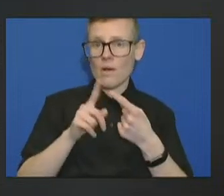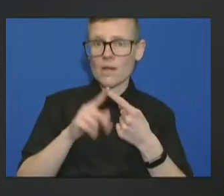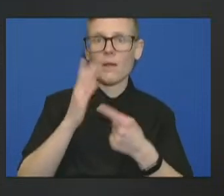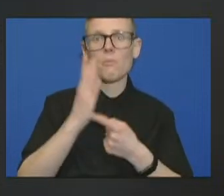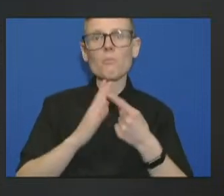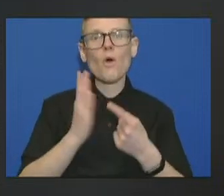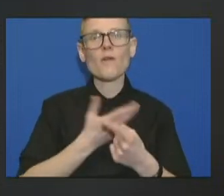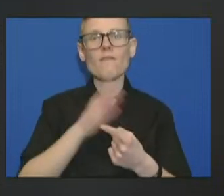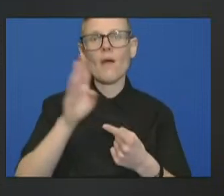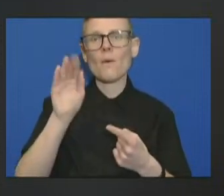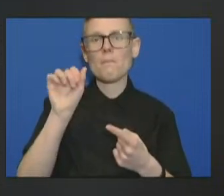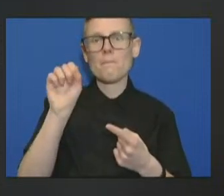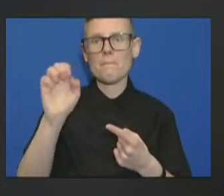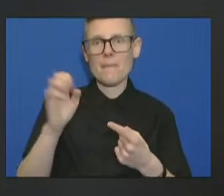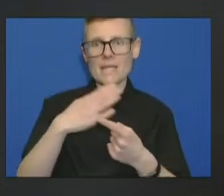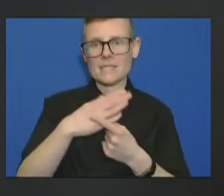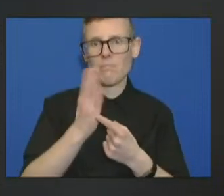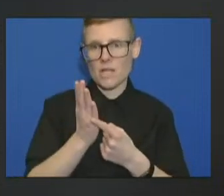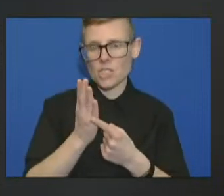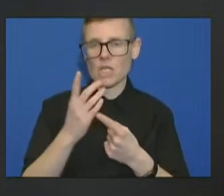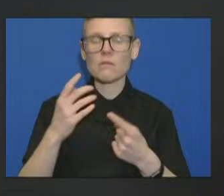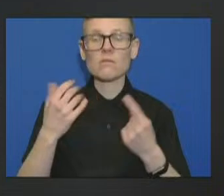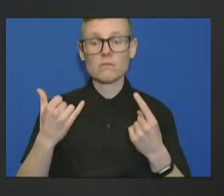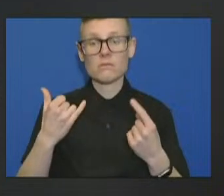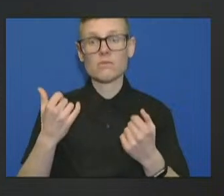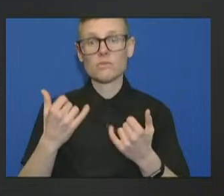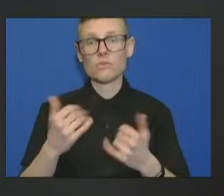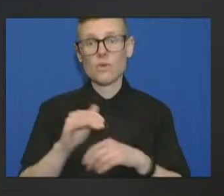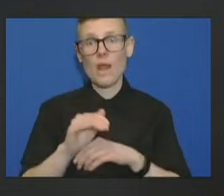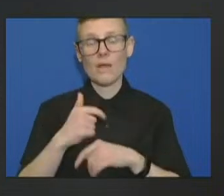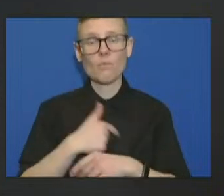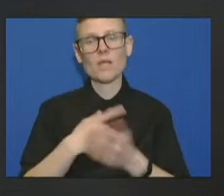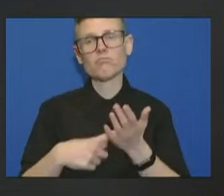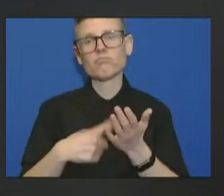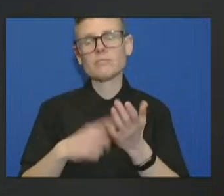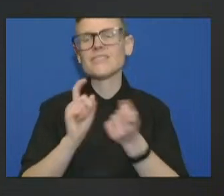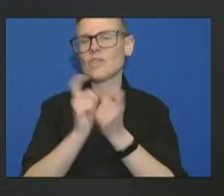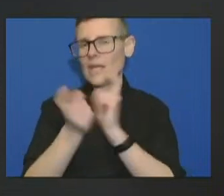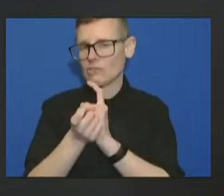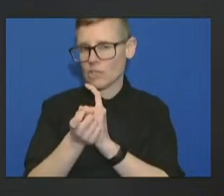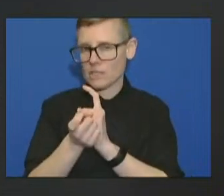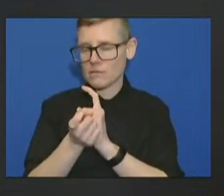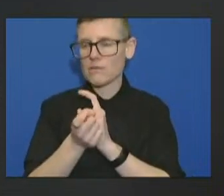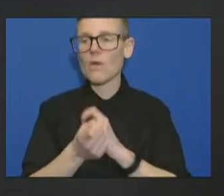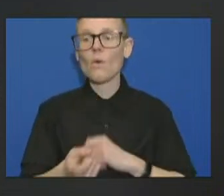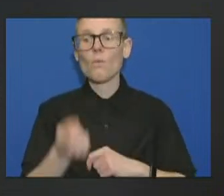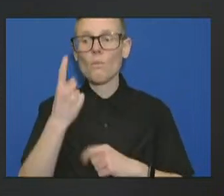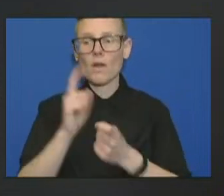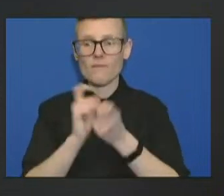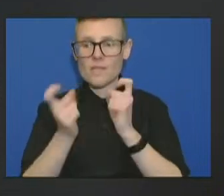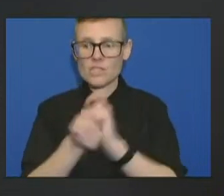acknowledged in a couple of different places. One, it's a part of our base budget. And